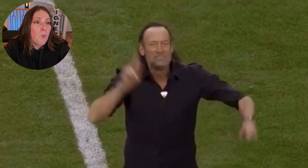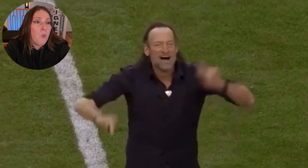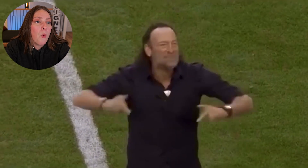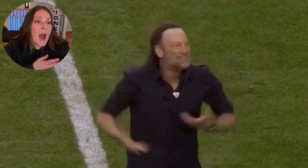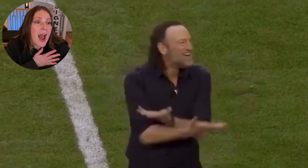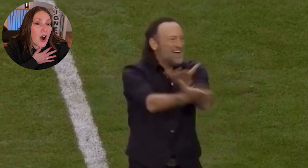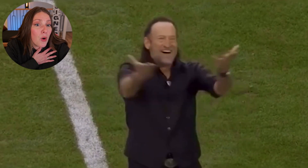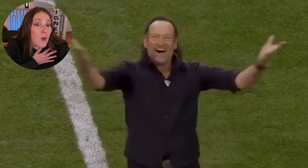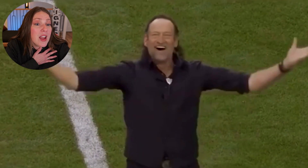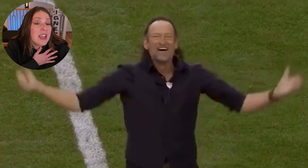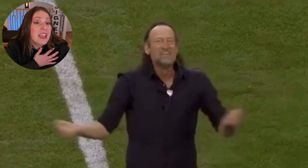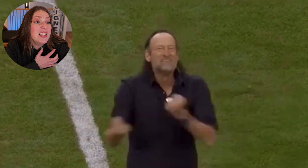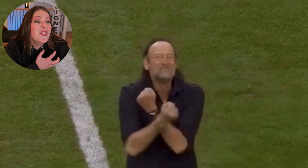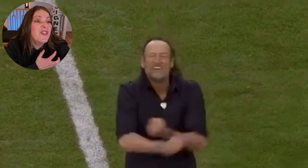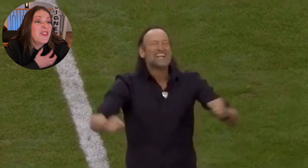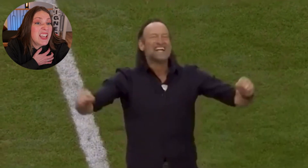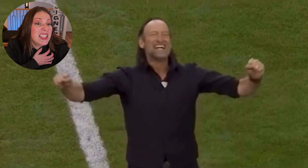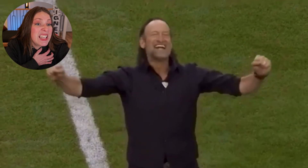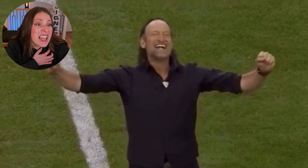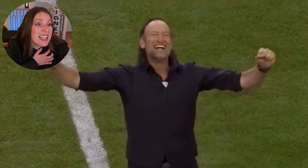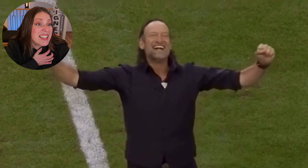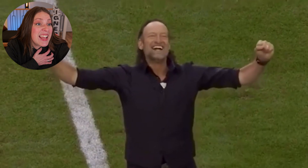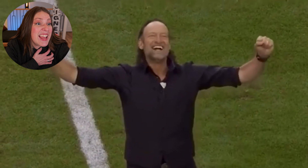wow. He's feeling it.